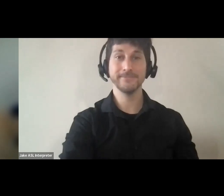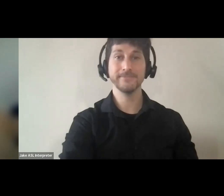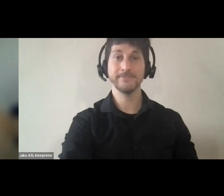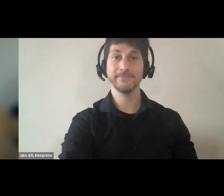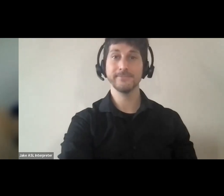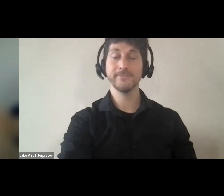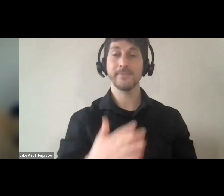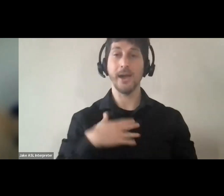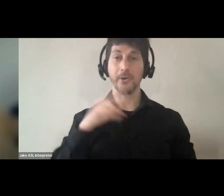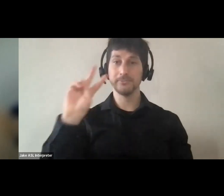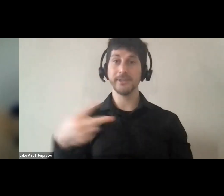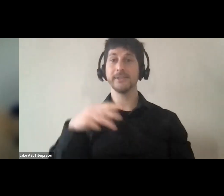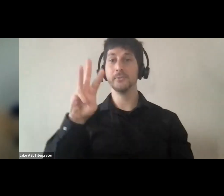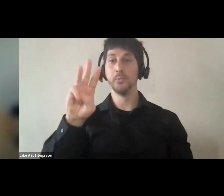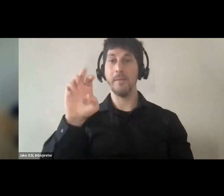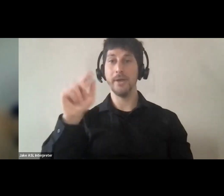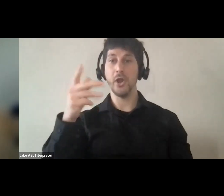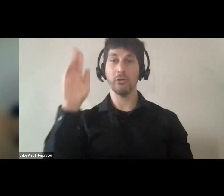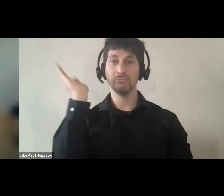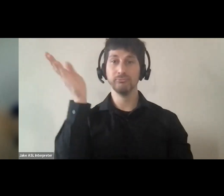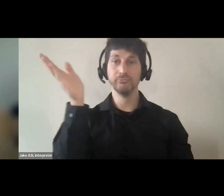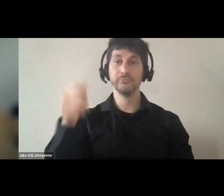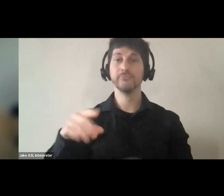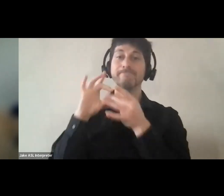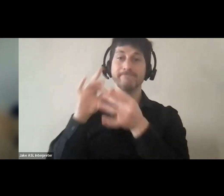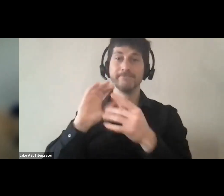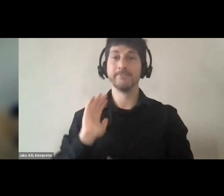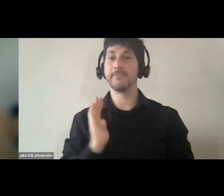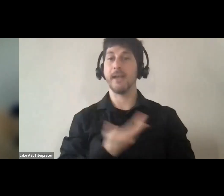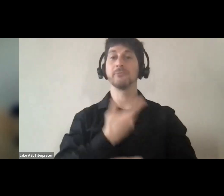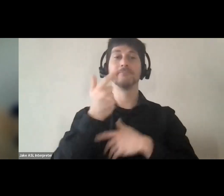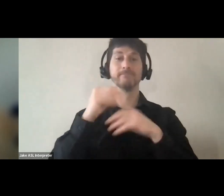Welcome.